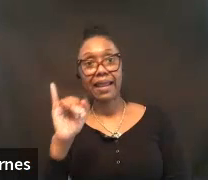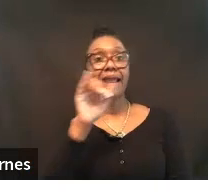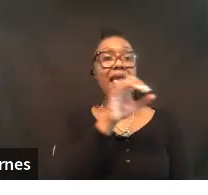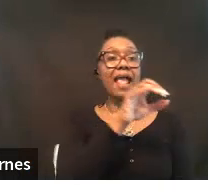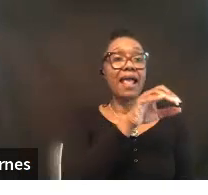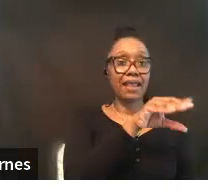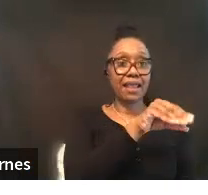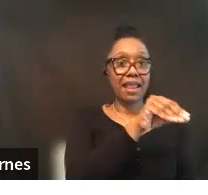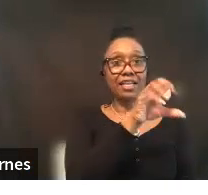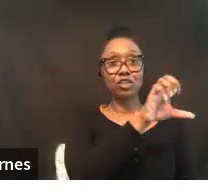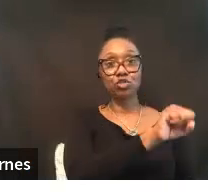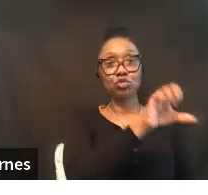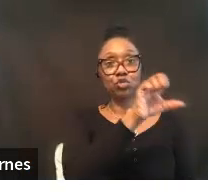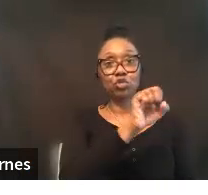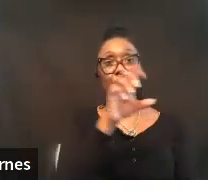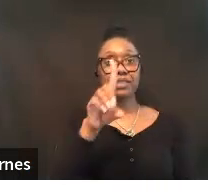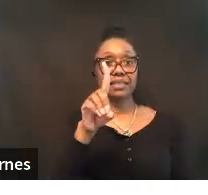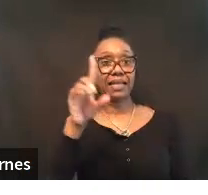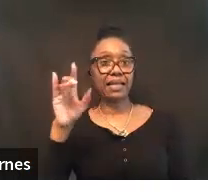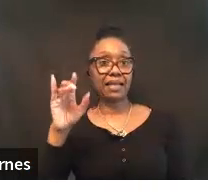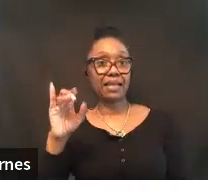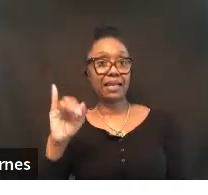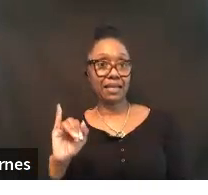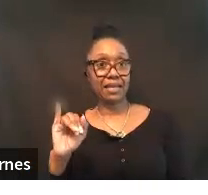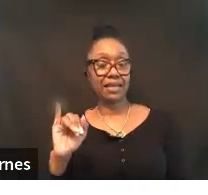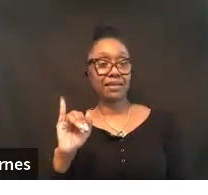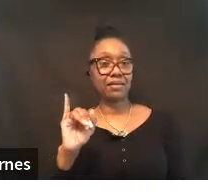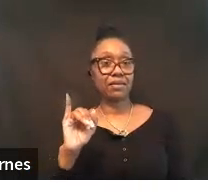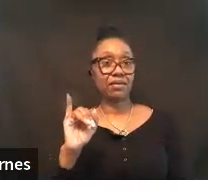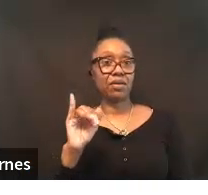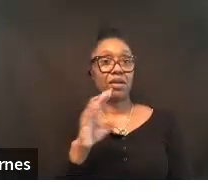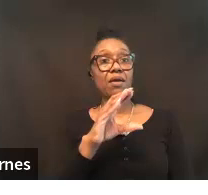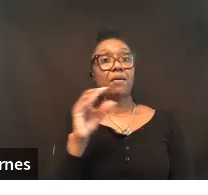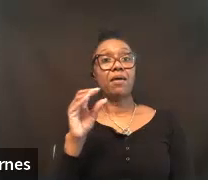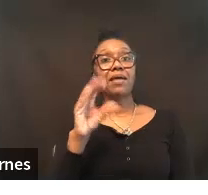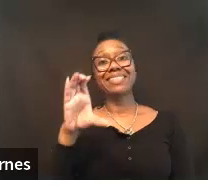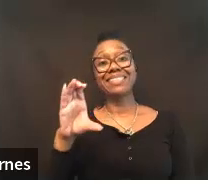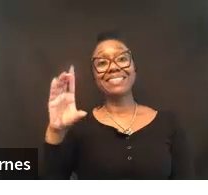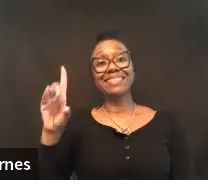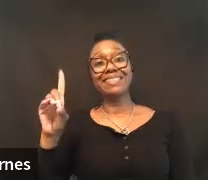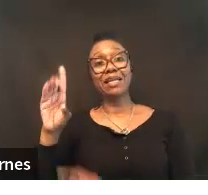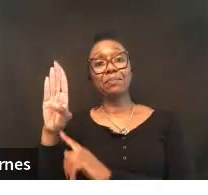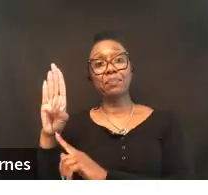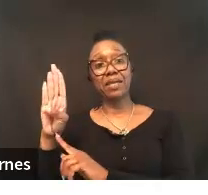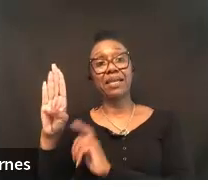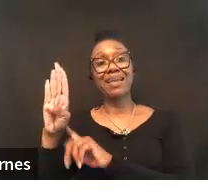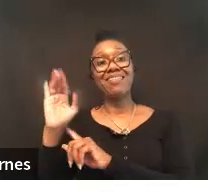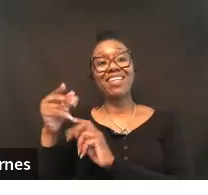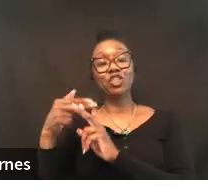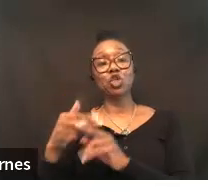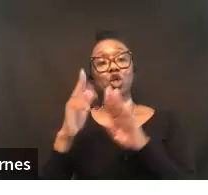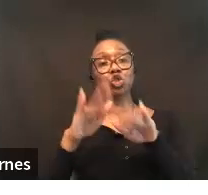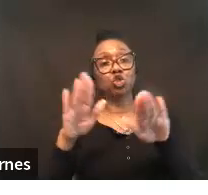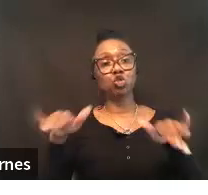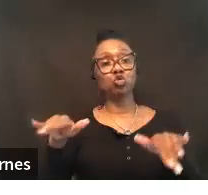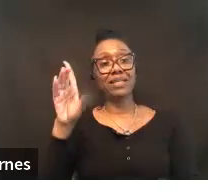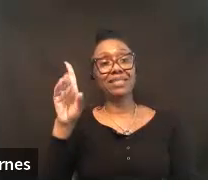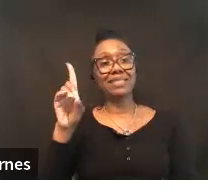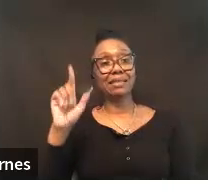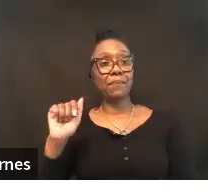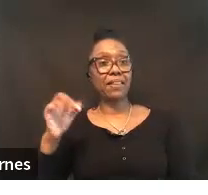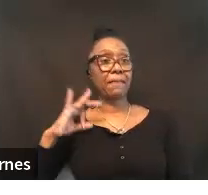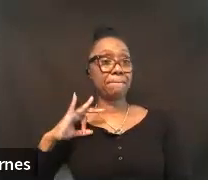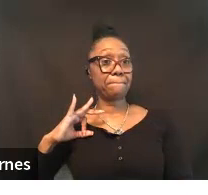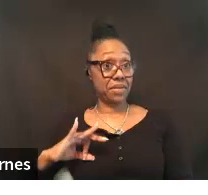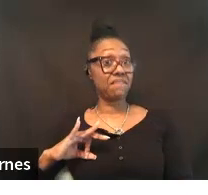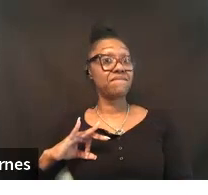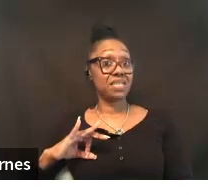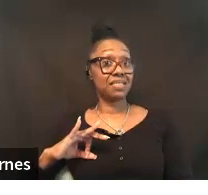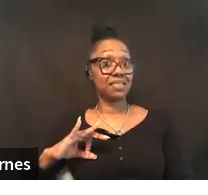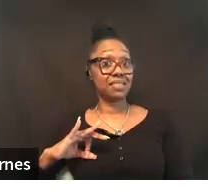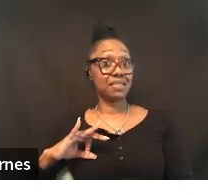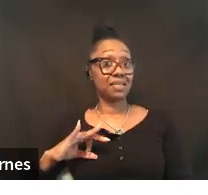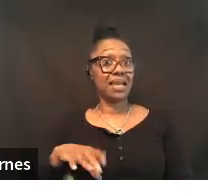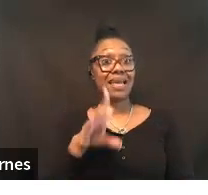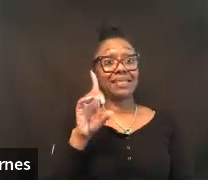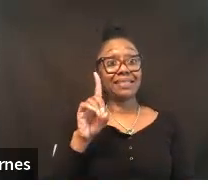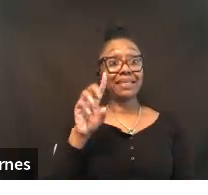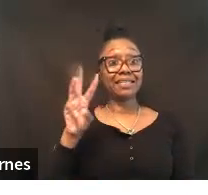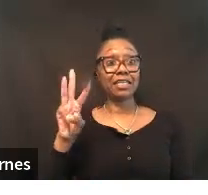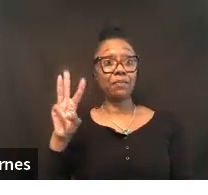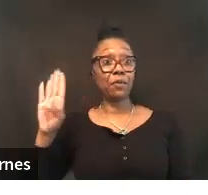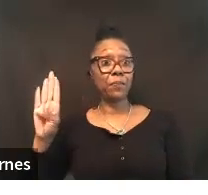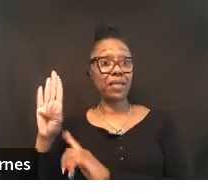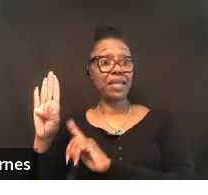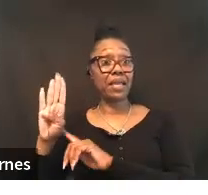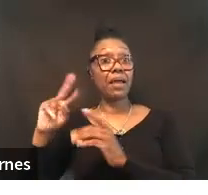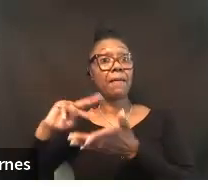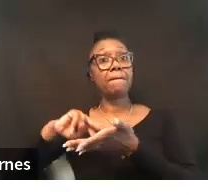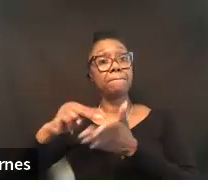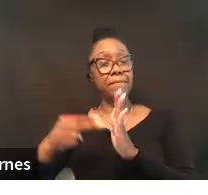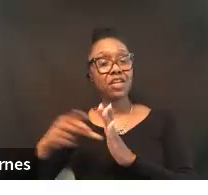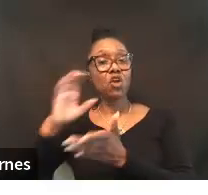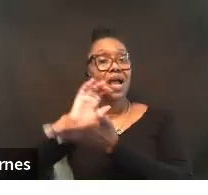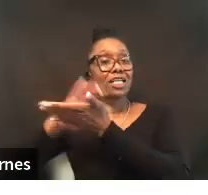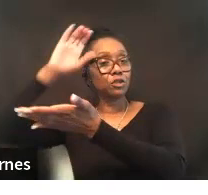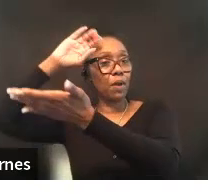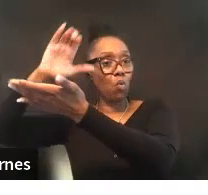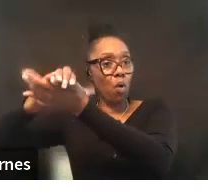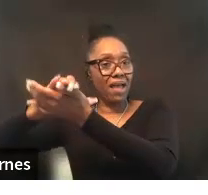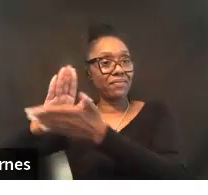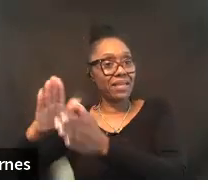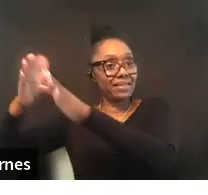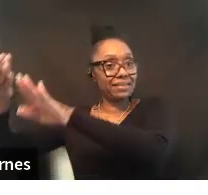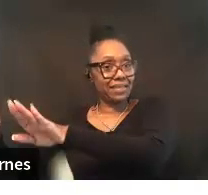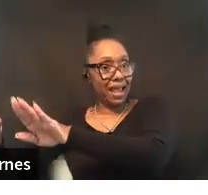Disability benefits. And deceased widows benefits, also a category of the SSDI program.